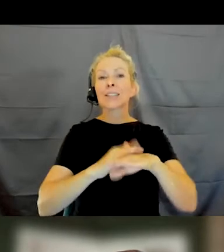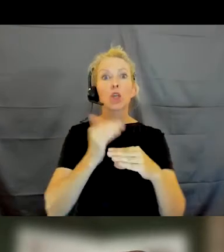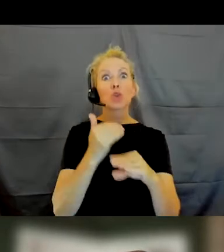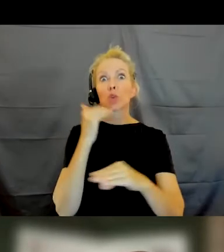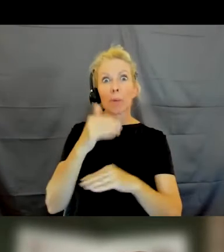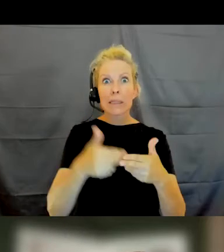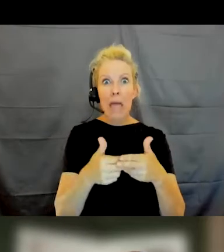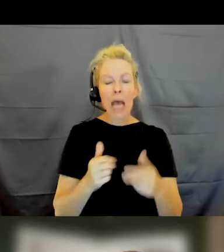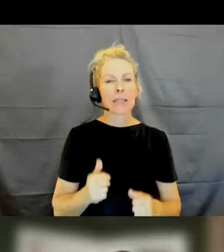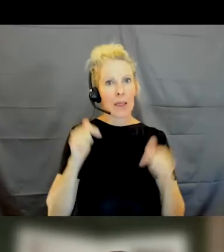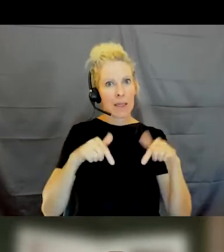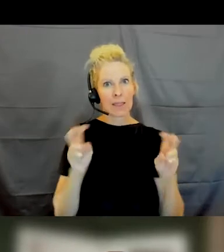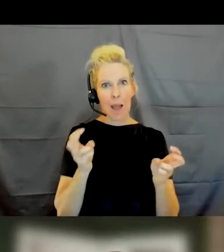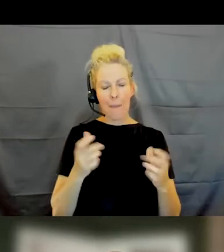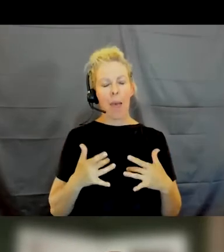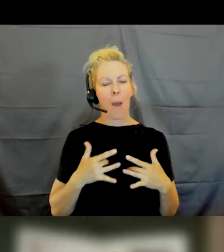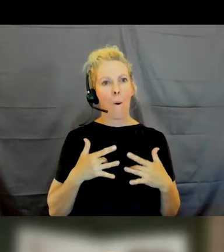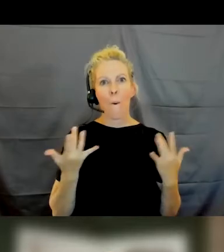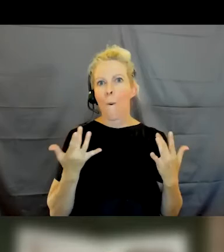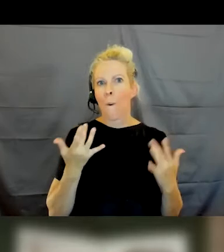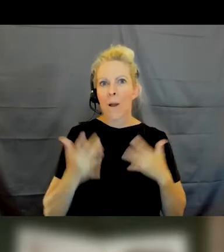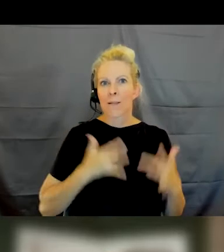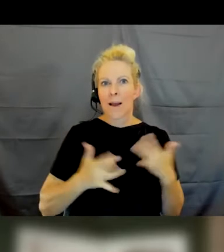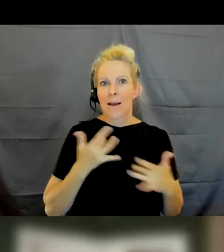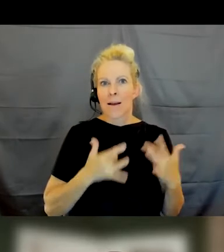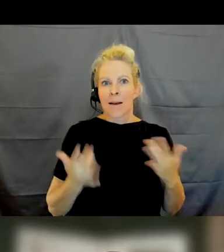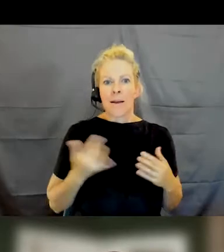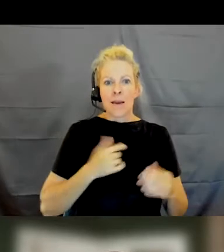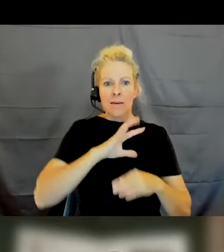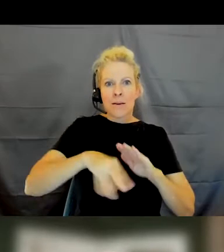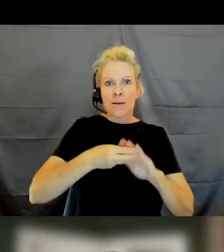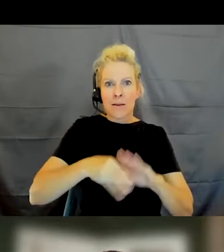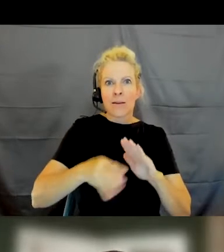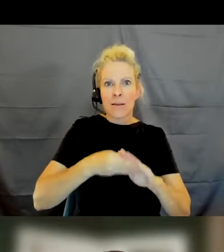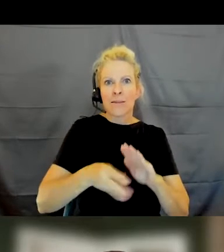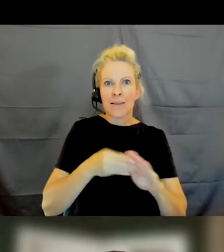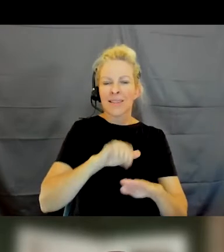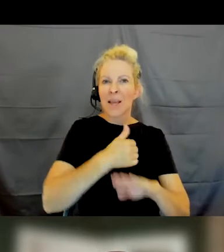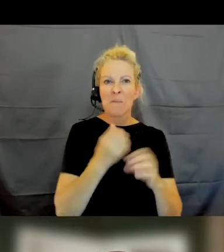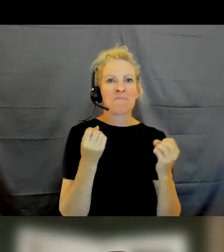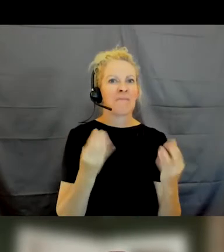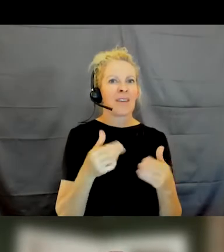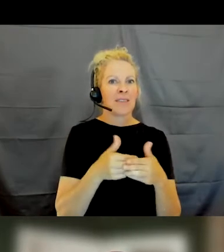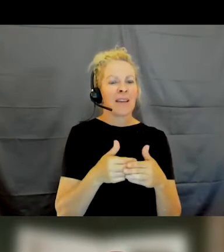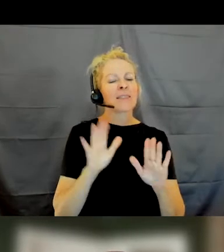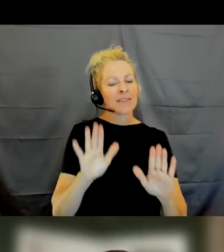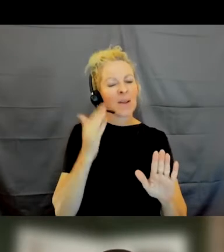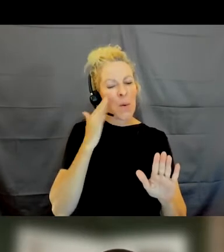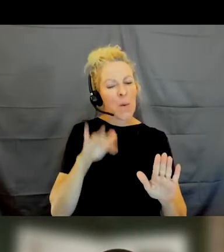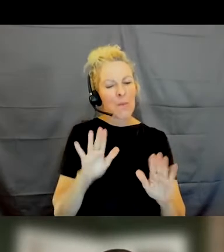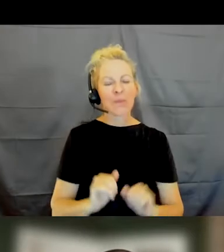topic. We will get to what we get to and there is a link on the website for my slides. I will